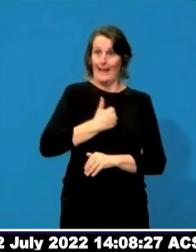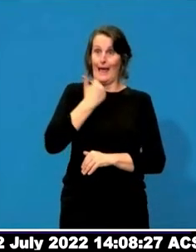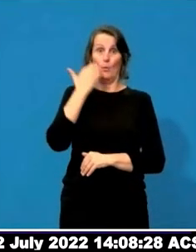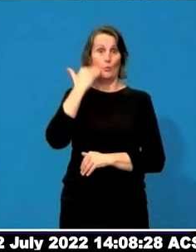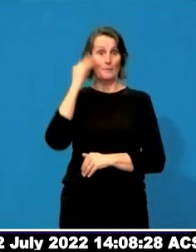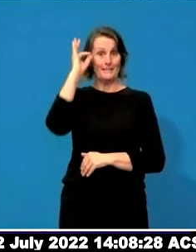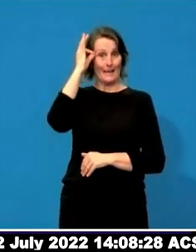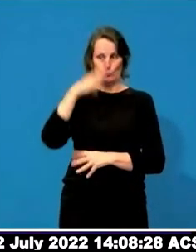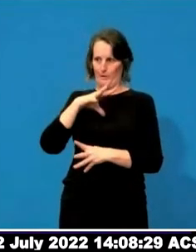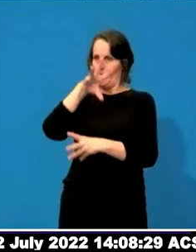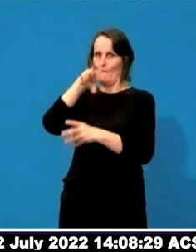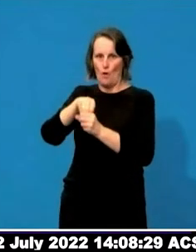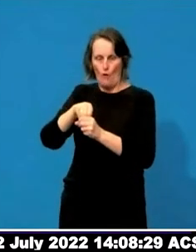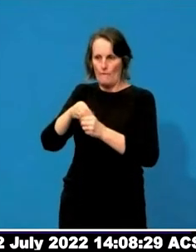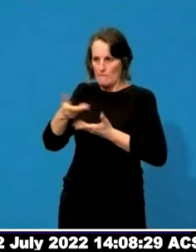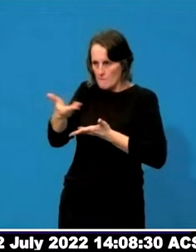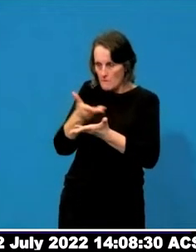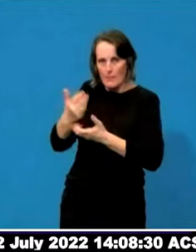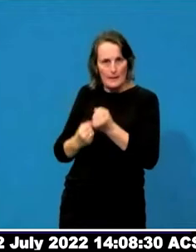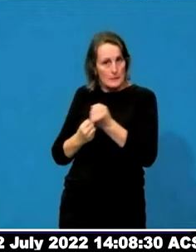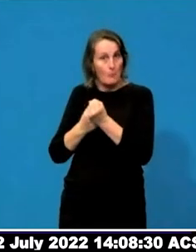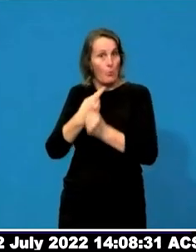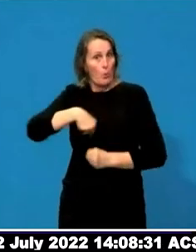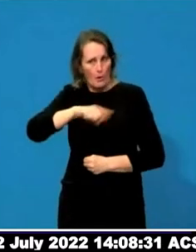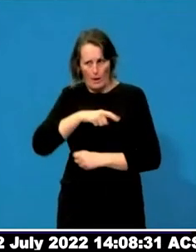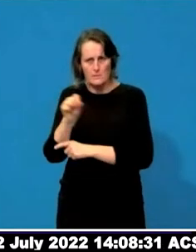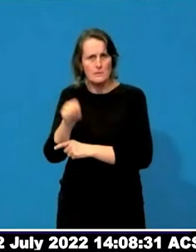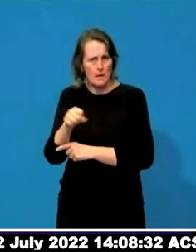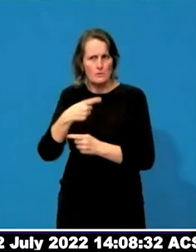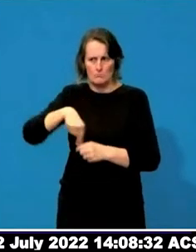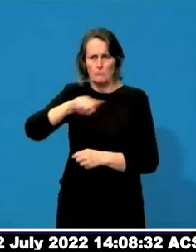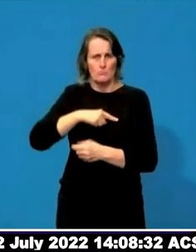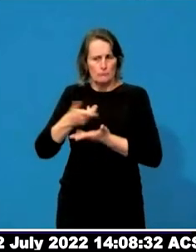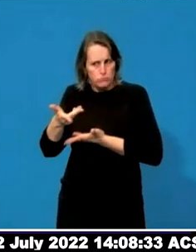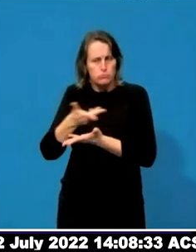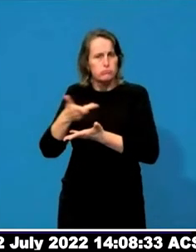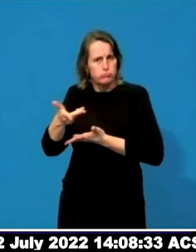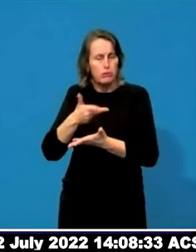They were very supportive and, yeah, we were - we felt very positive